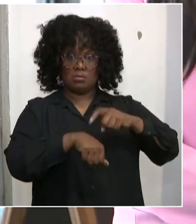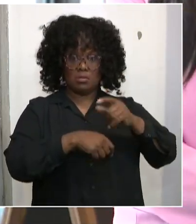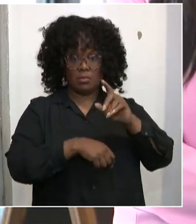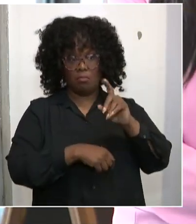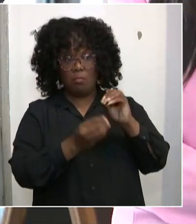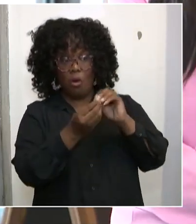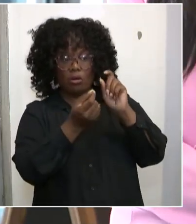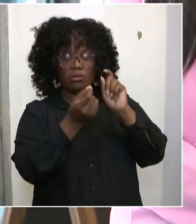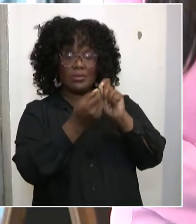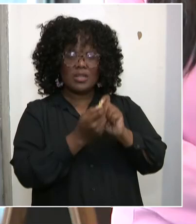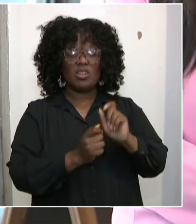Yep.